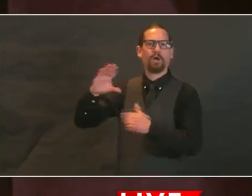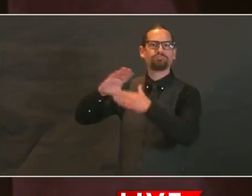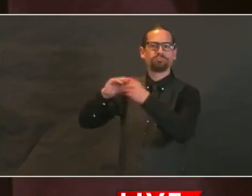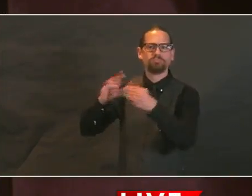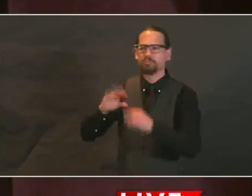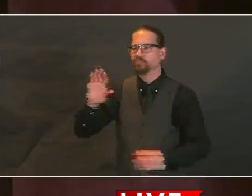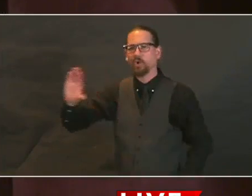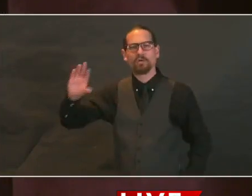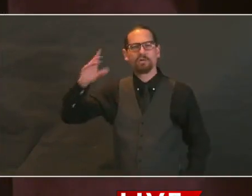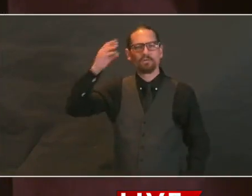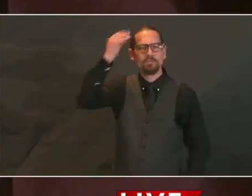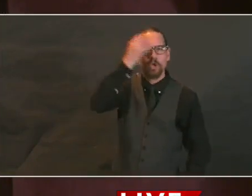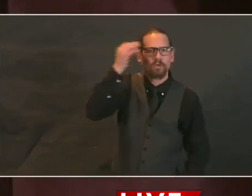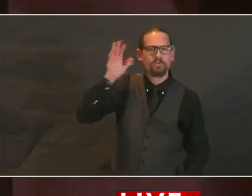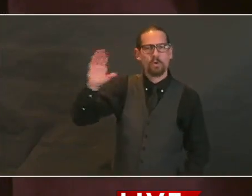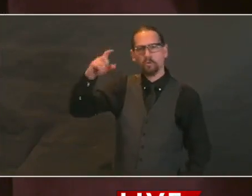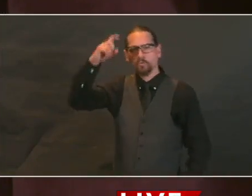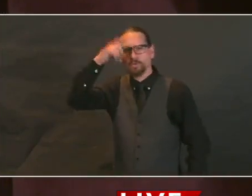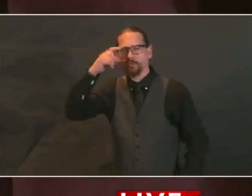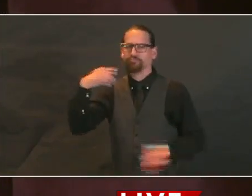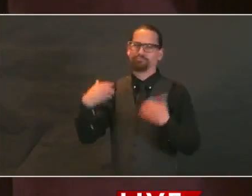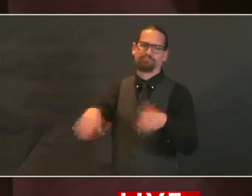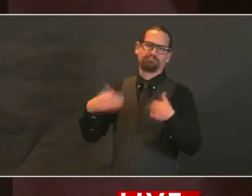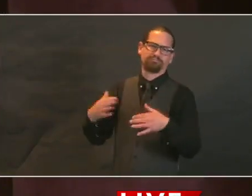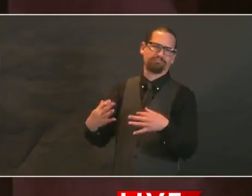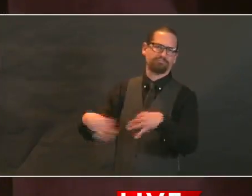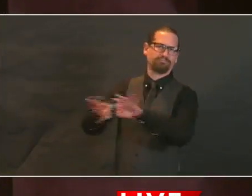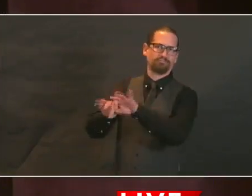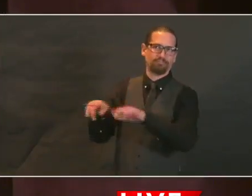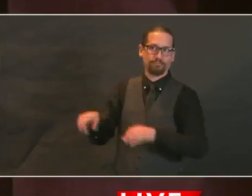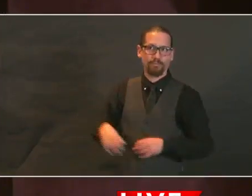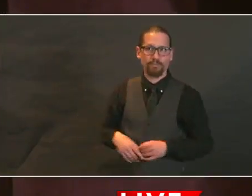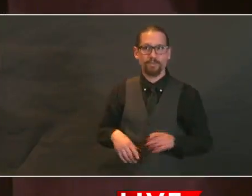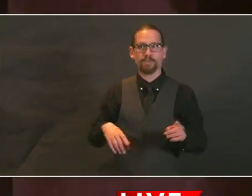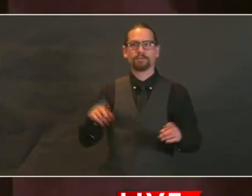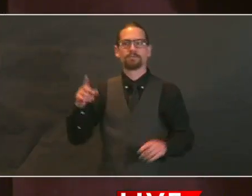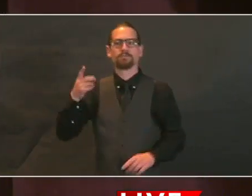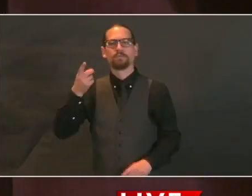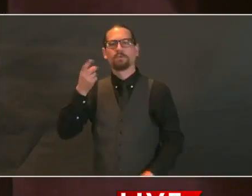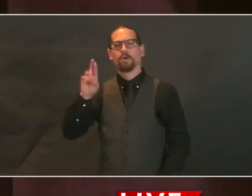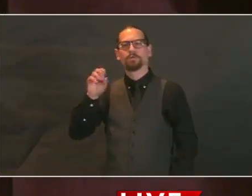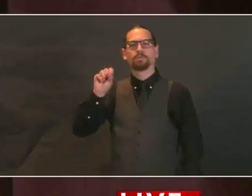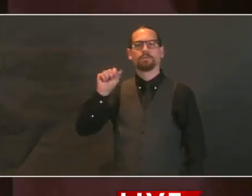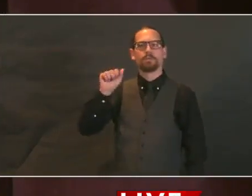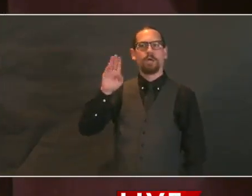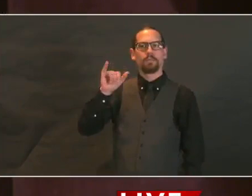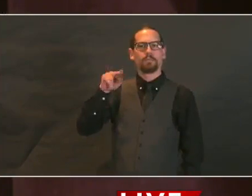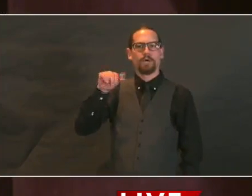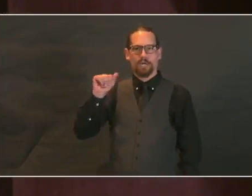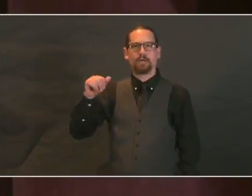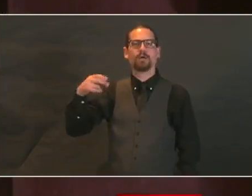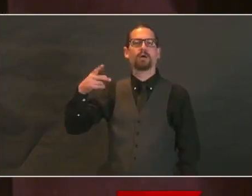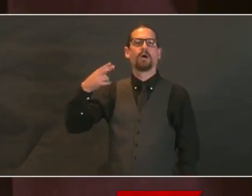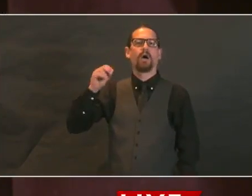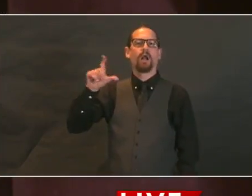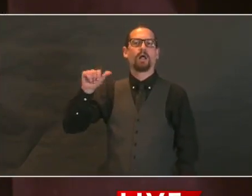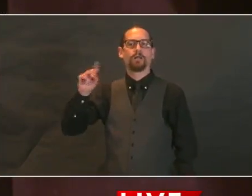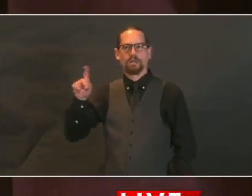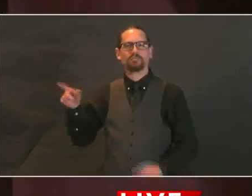HIM IN TIME. AND THEN LOOK FORWARD TO HEARING SOME IN HIS WAS GUNMEN A PERSPECTIVE TODAY